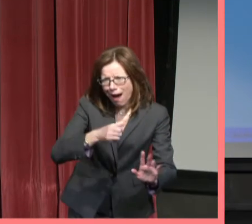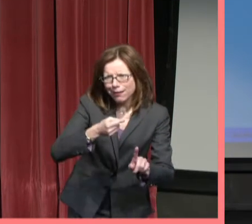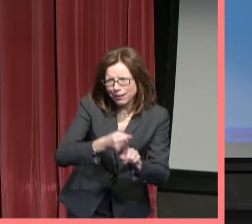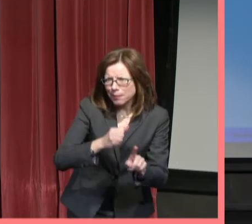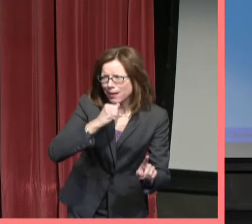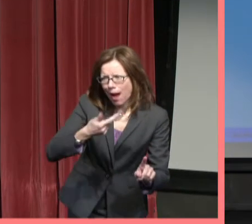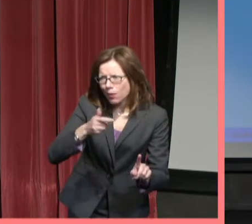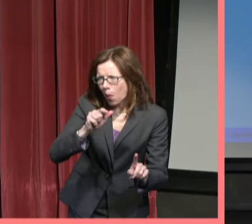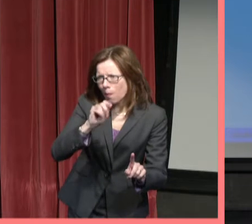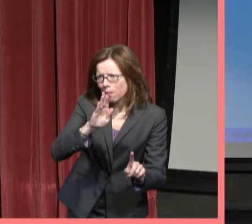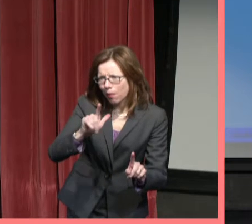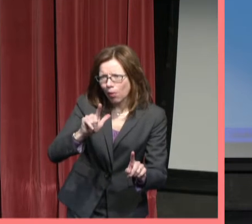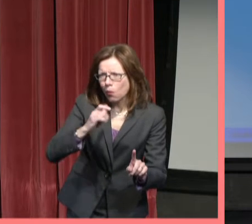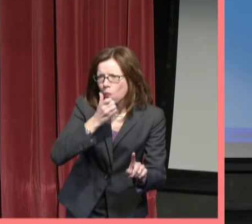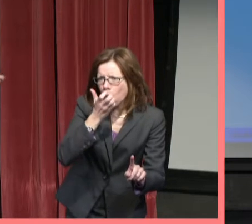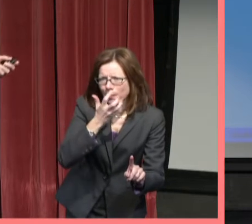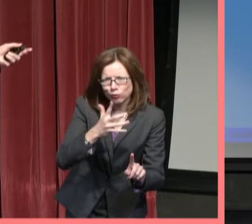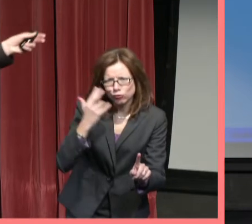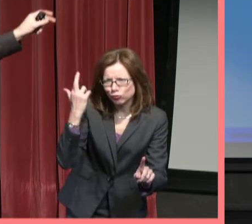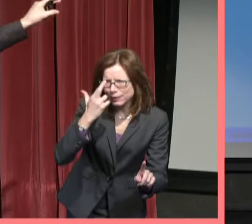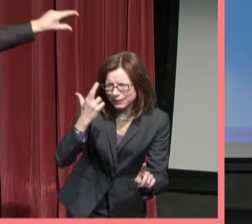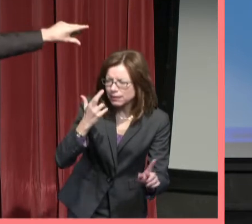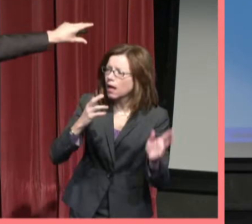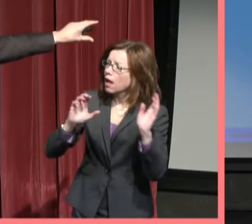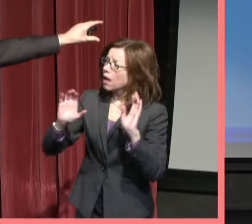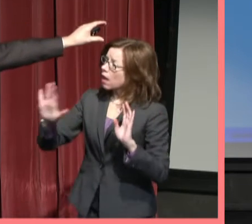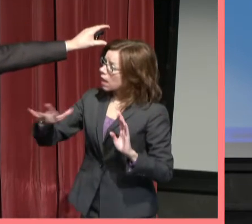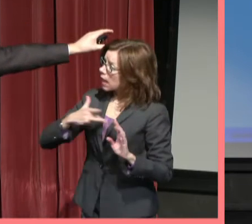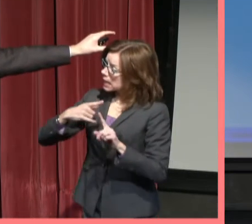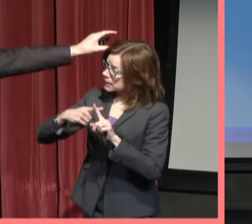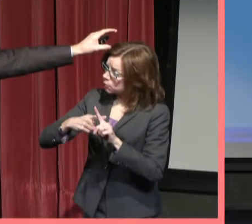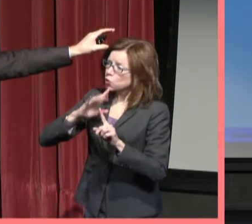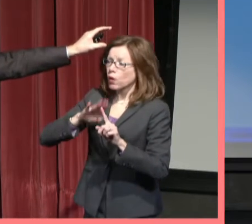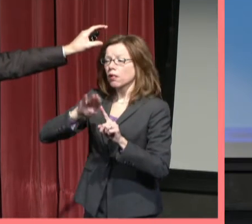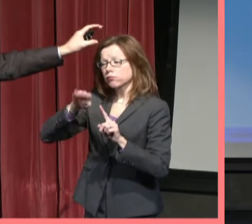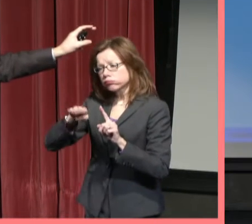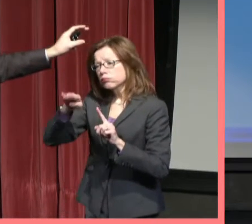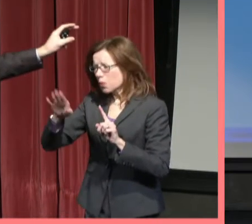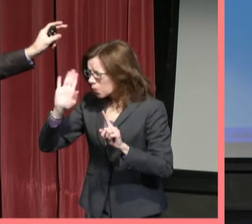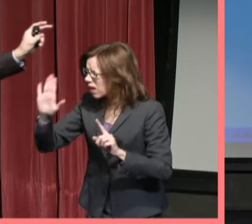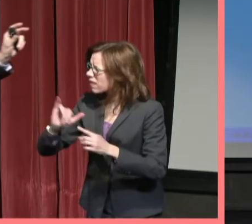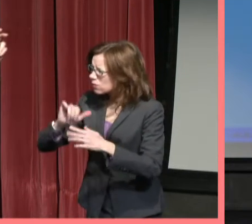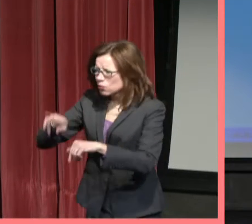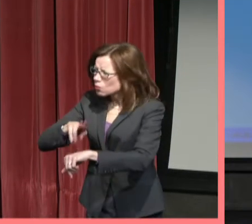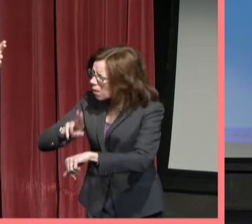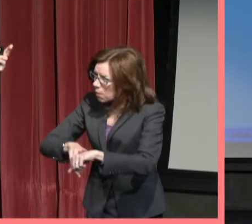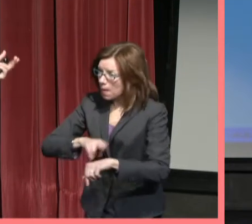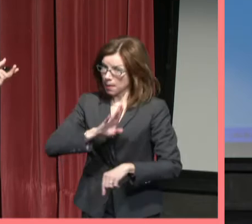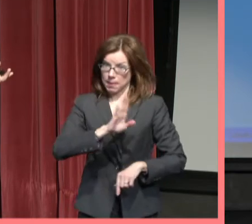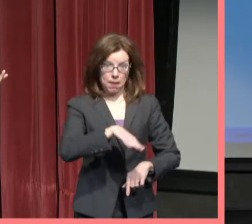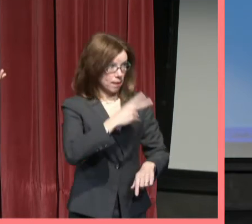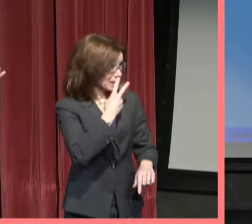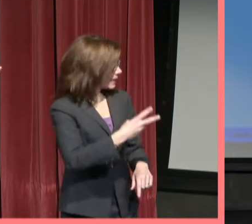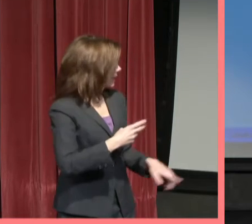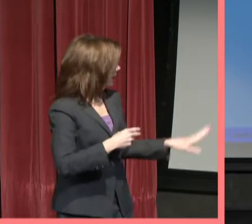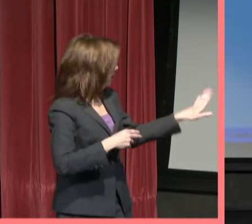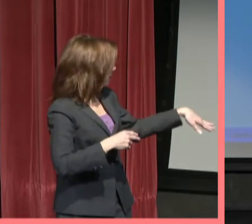There's a lot of variability in the climate system, which is why in the bottom half of the graph here what it's showing is that the Cadel averages;